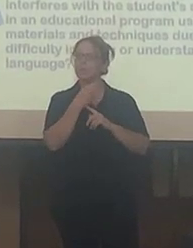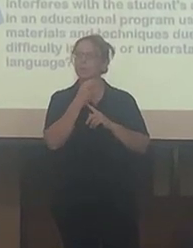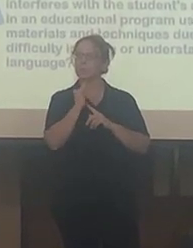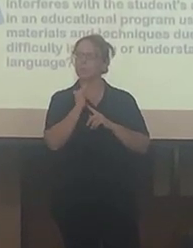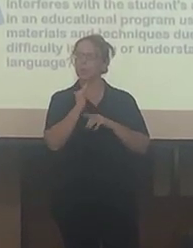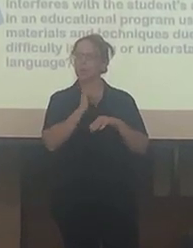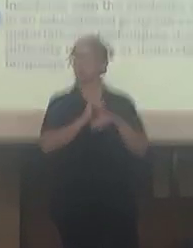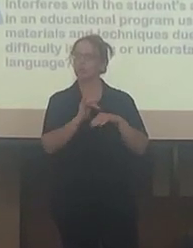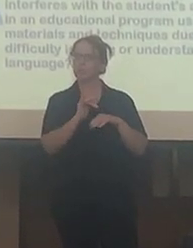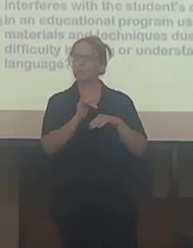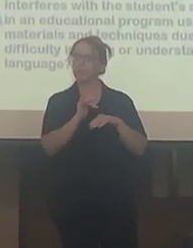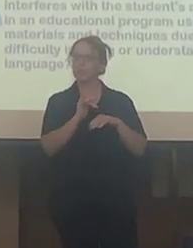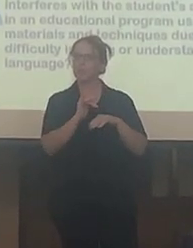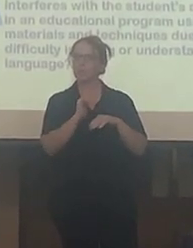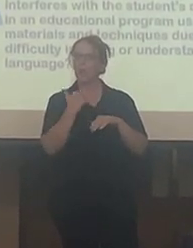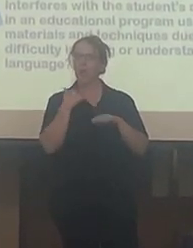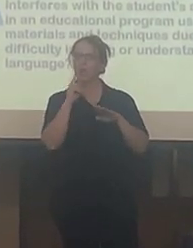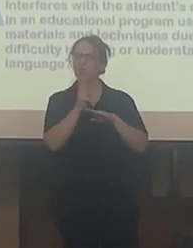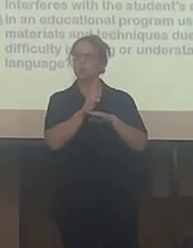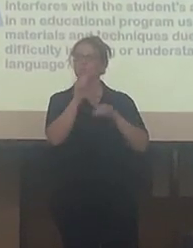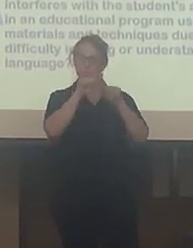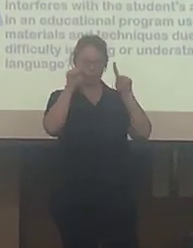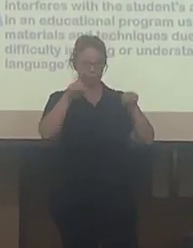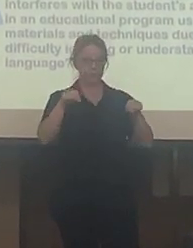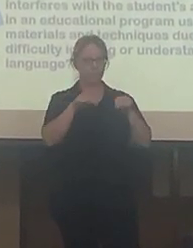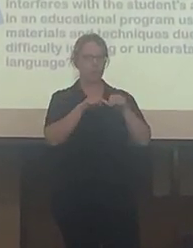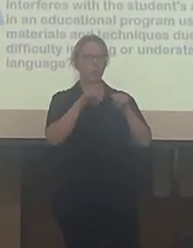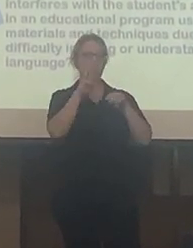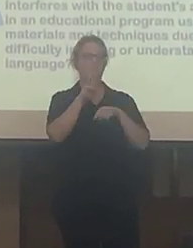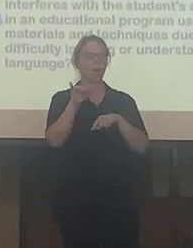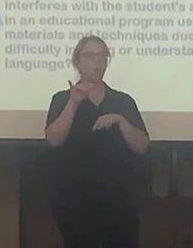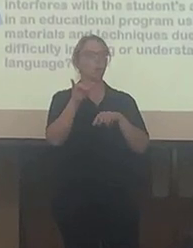teams use to determine it this is what's called the wyoming chapter seven rules it's in the books